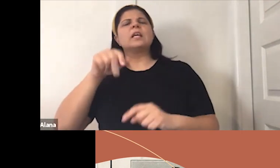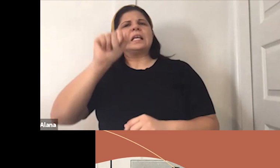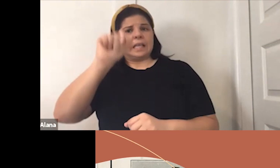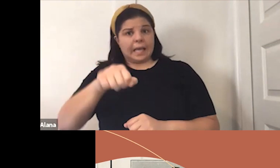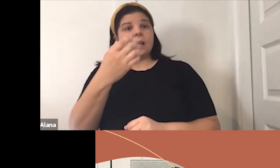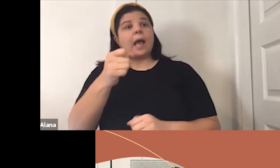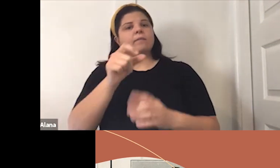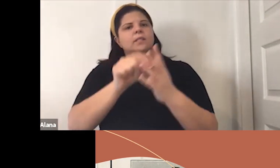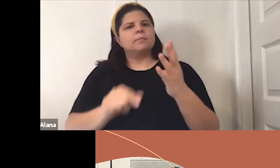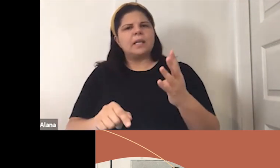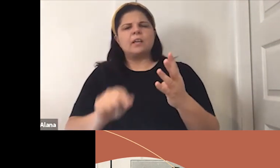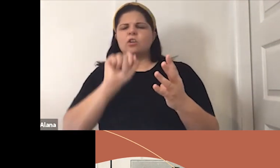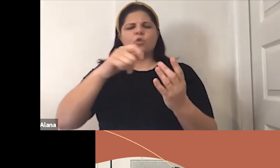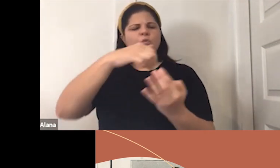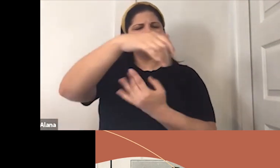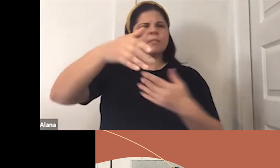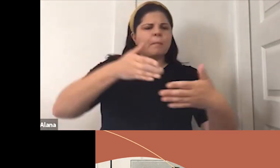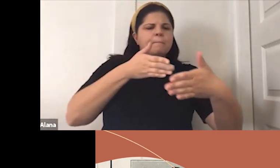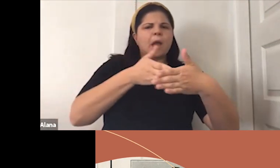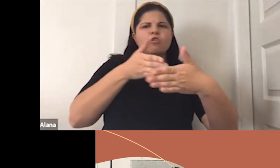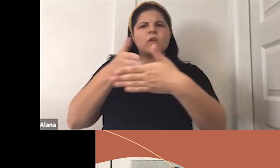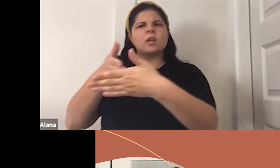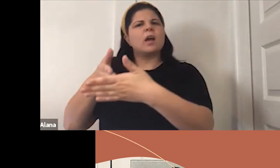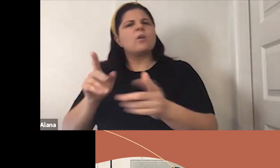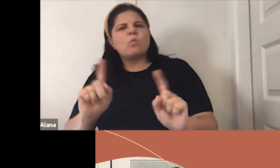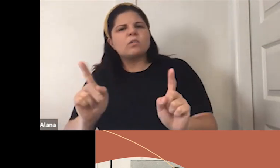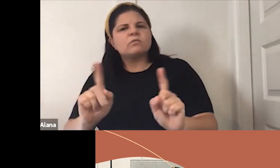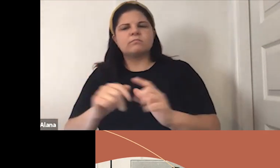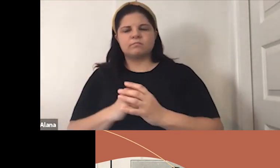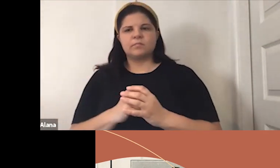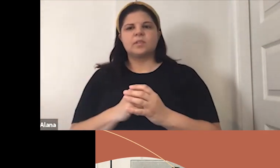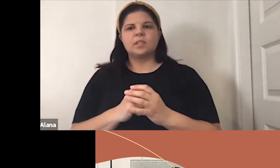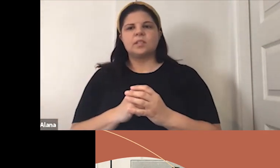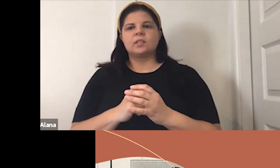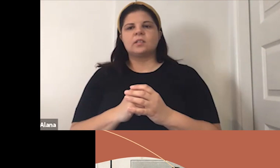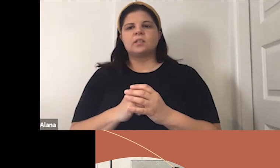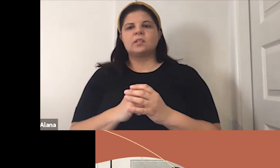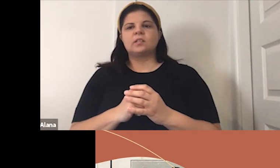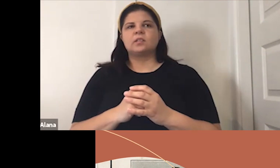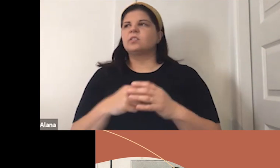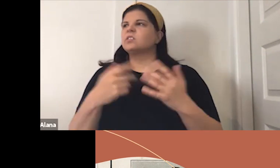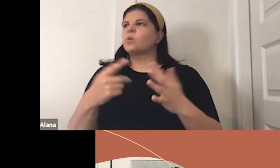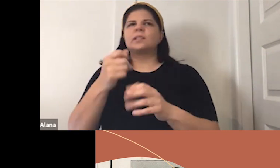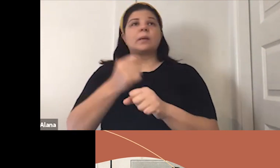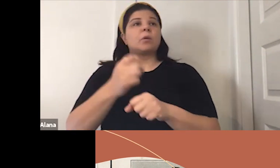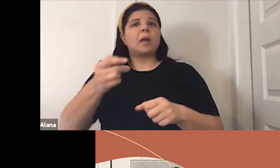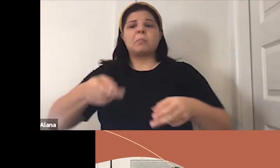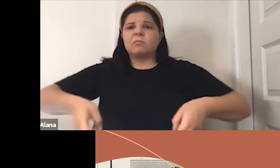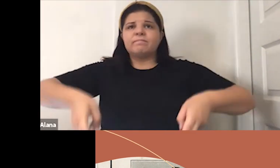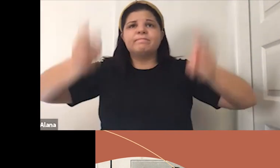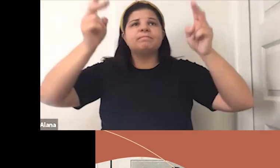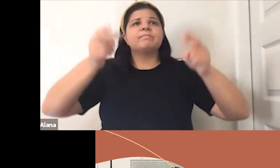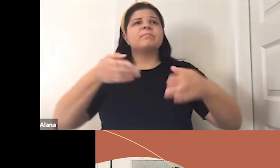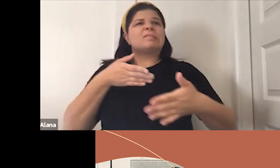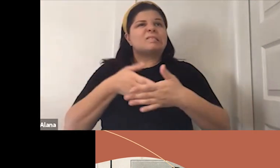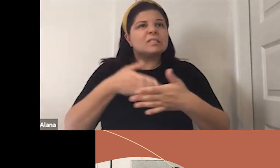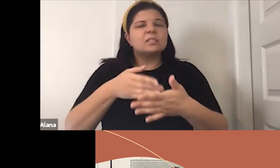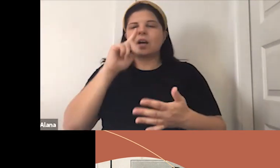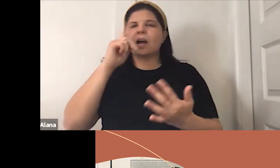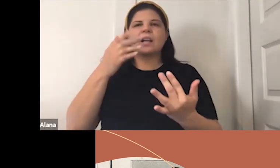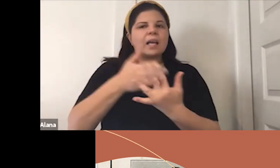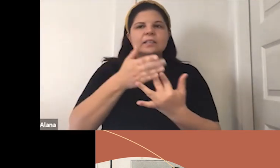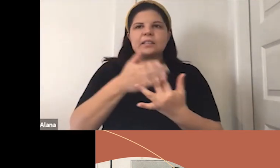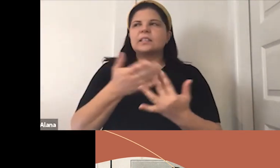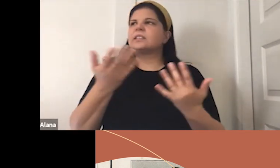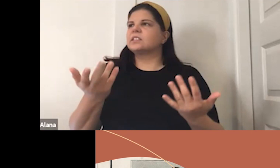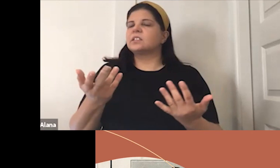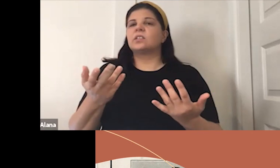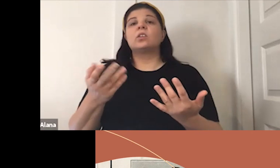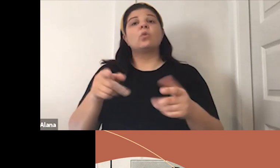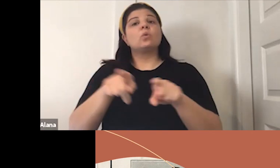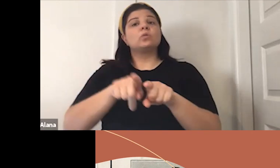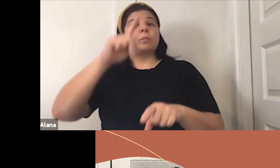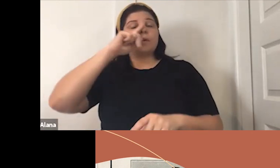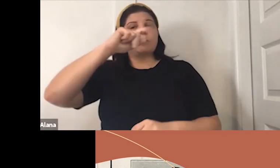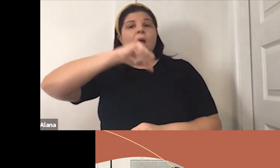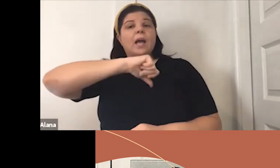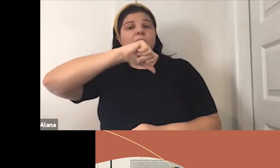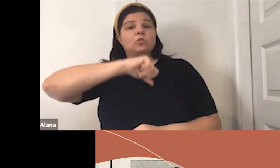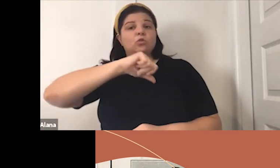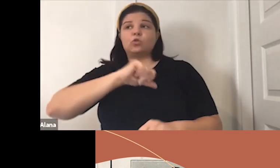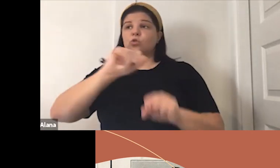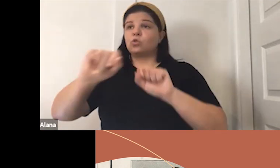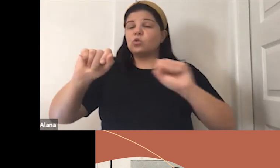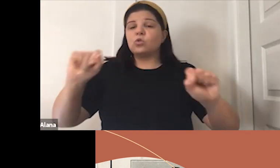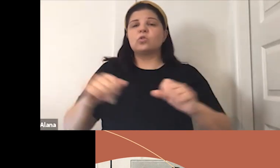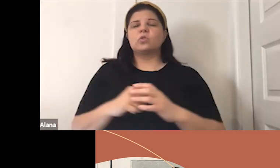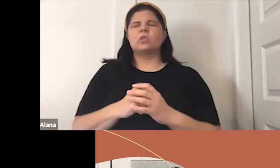and they may be the built environment but also that the attitudes and the relationships,